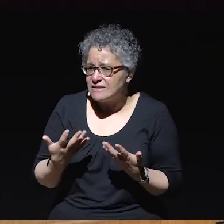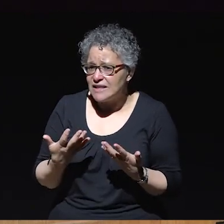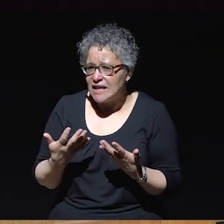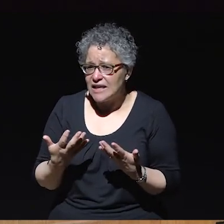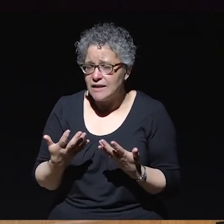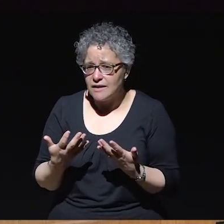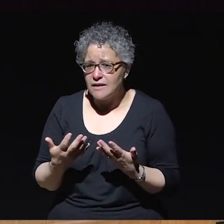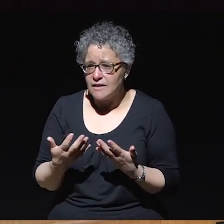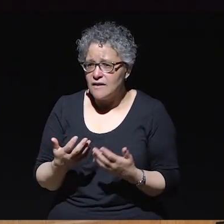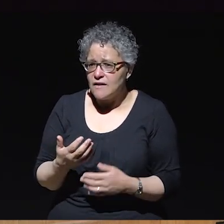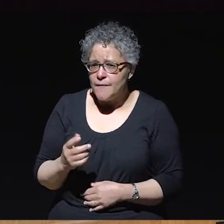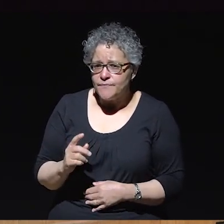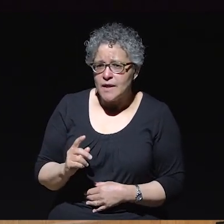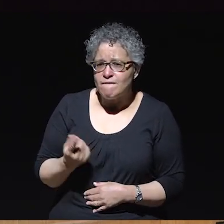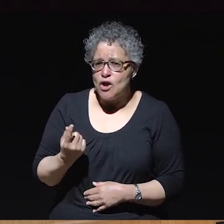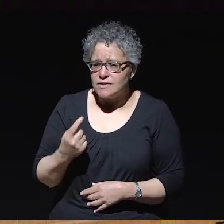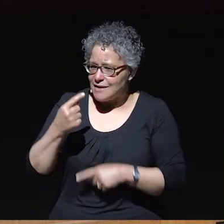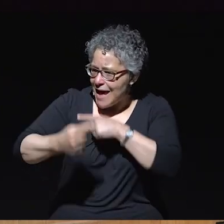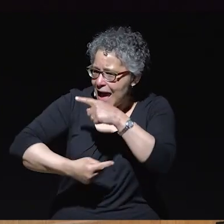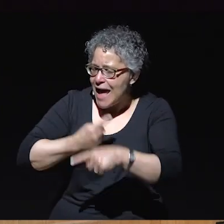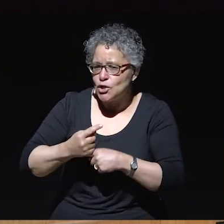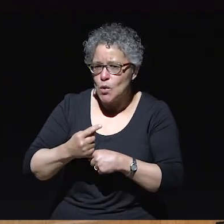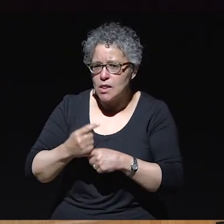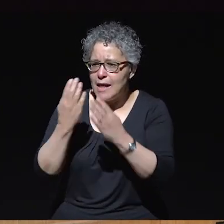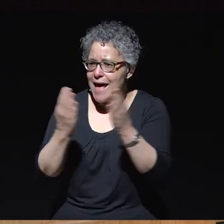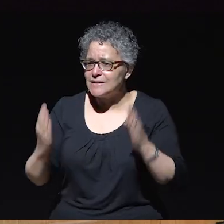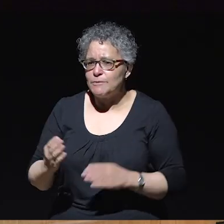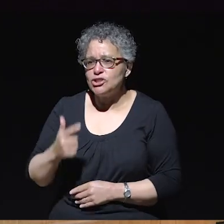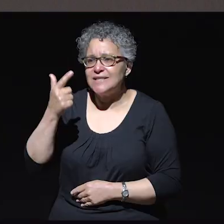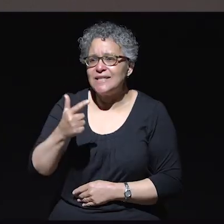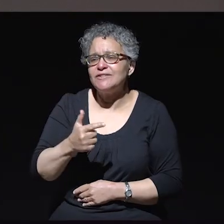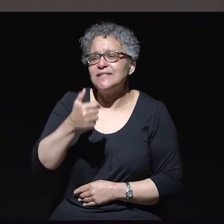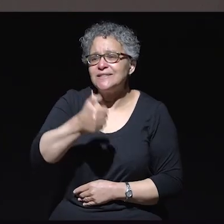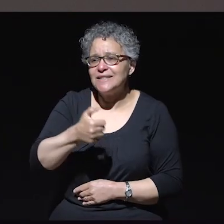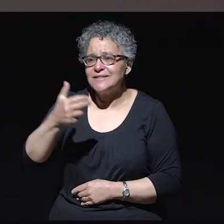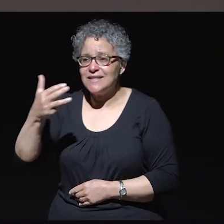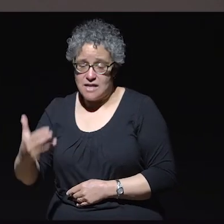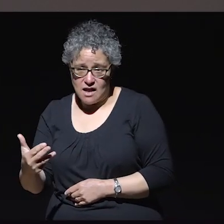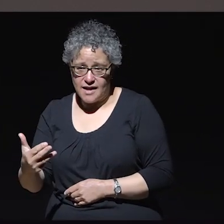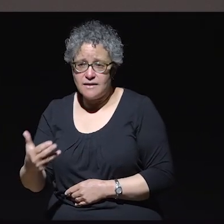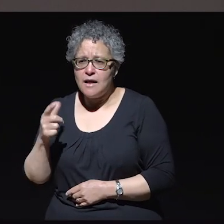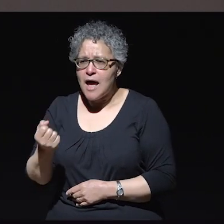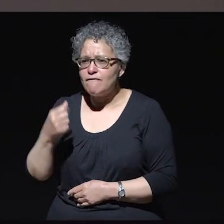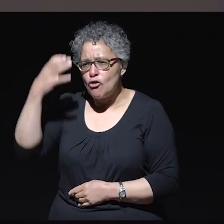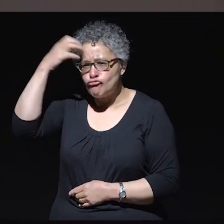for the first annual exhibition of the Royal Academy in 1769, the two examples that you see on the screen.